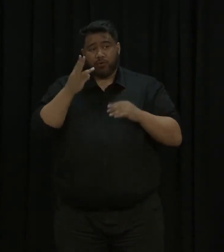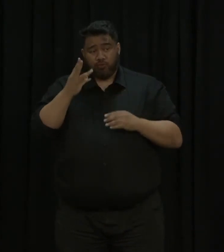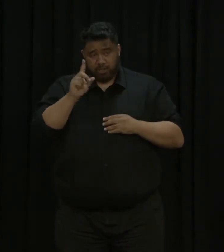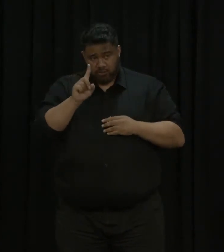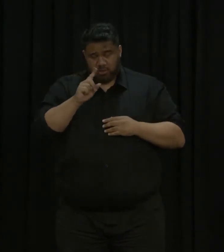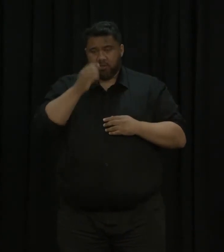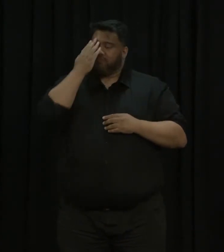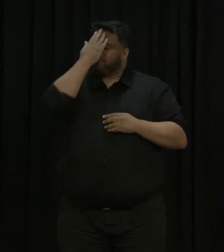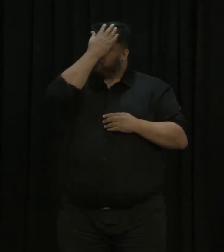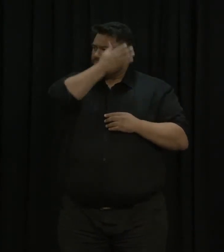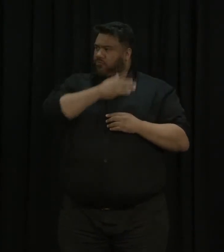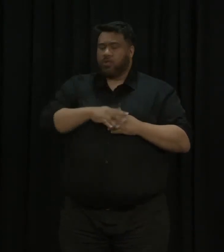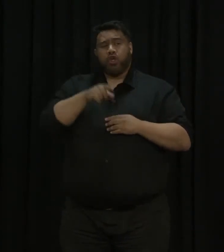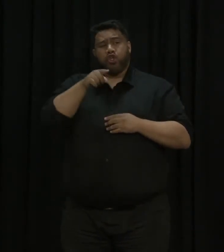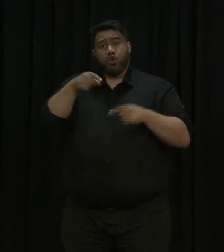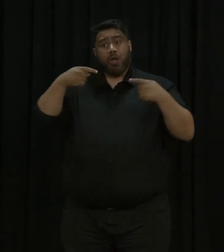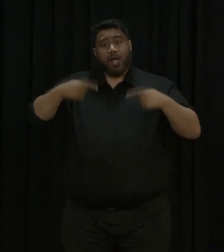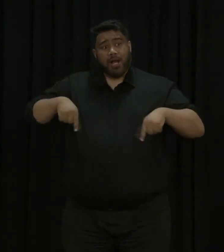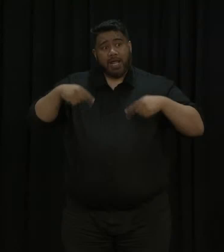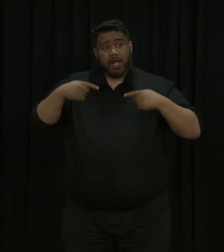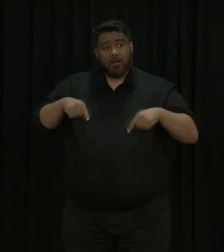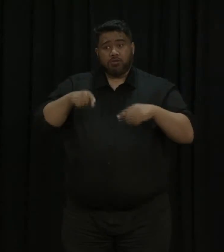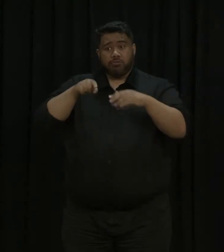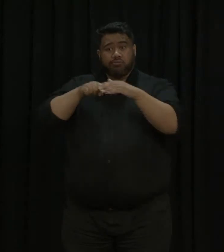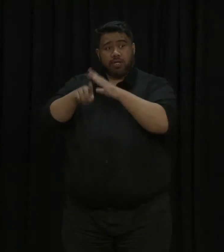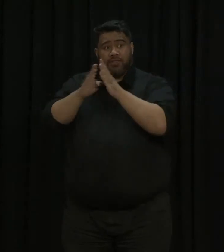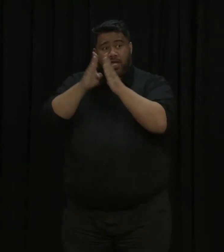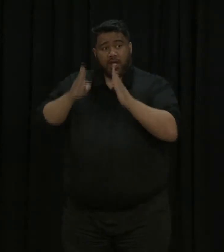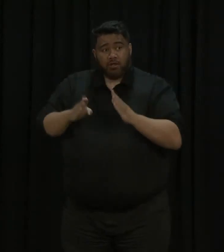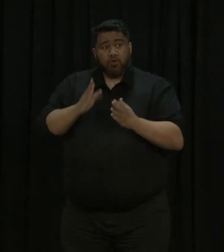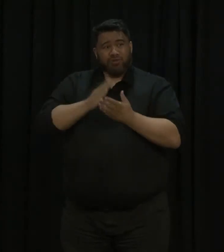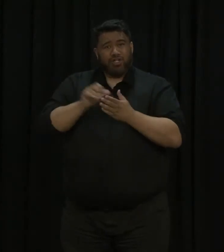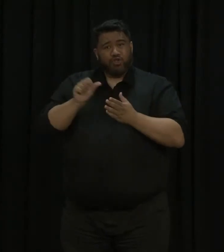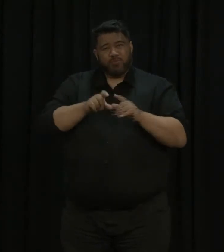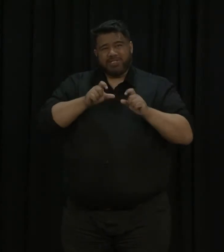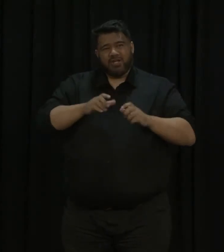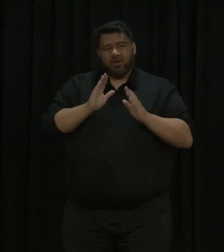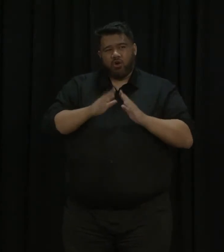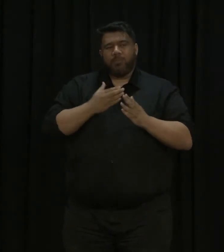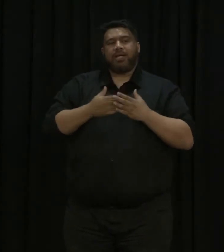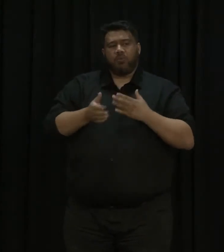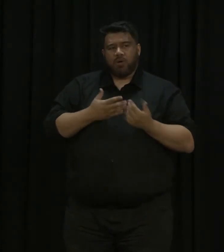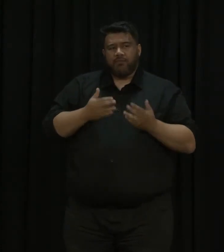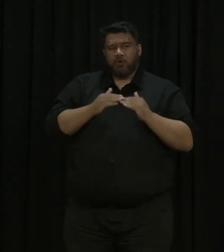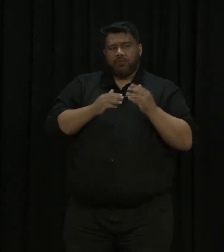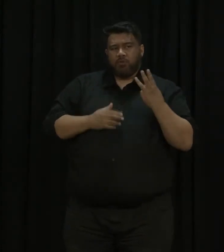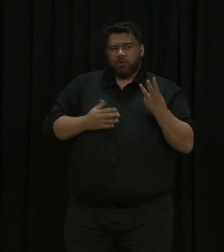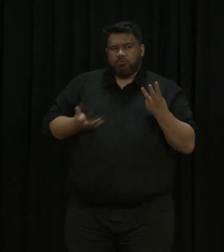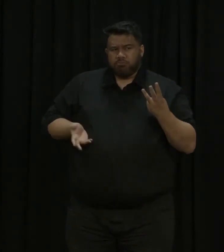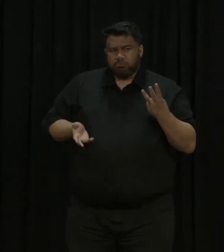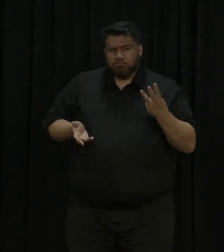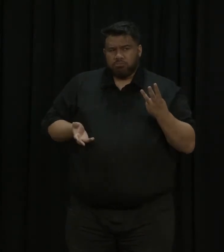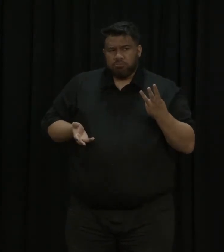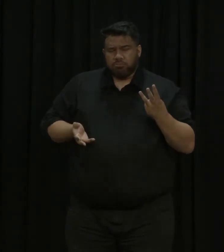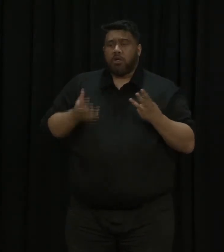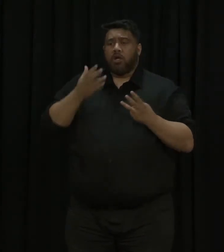Is huge and diverse and the communities are all over the place.